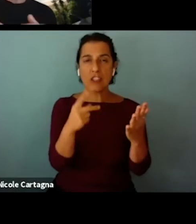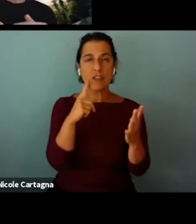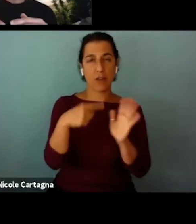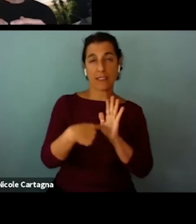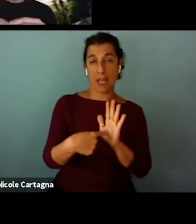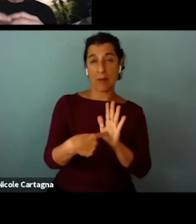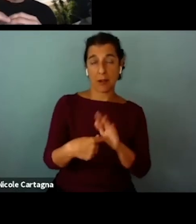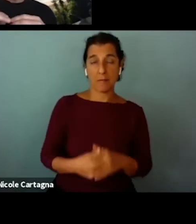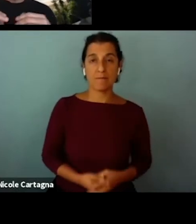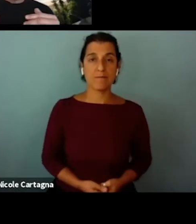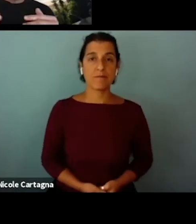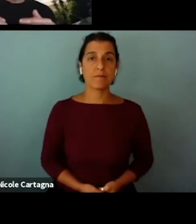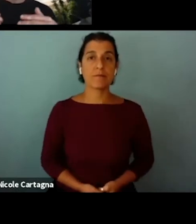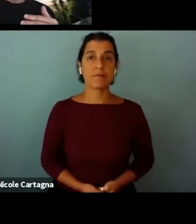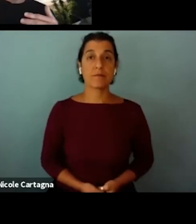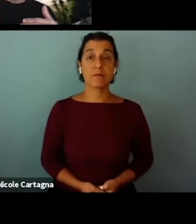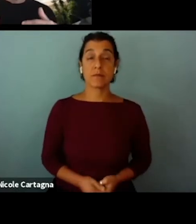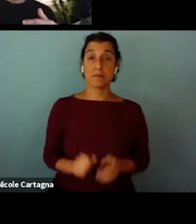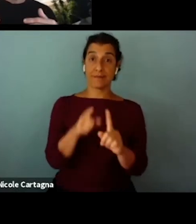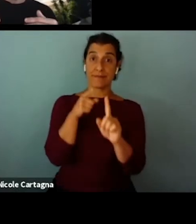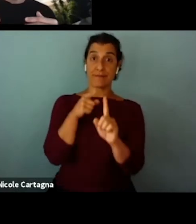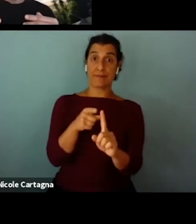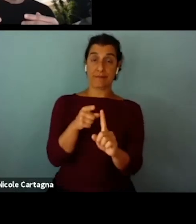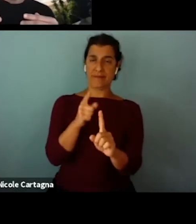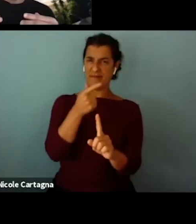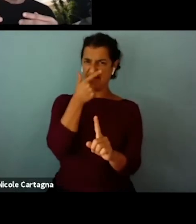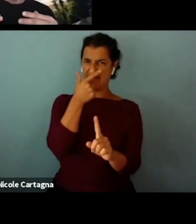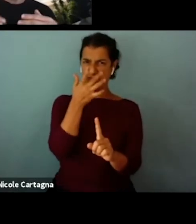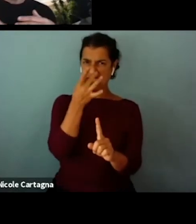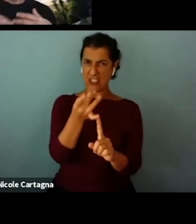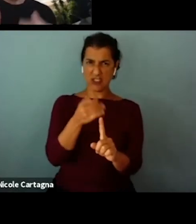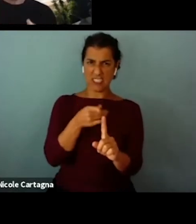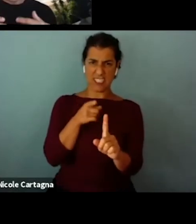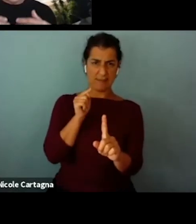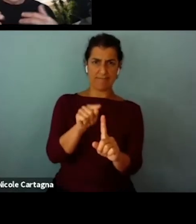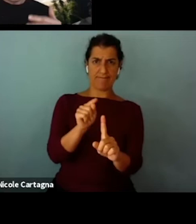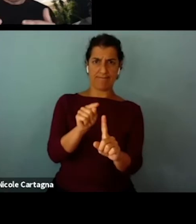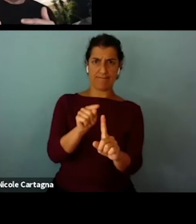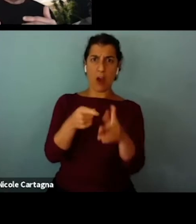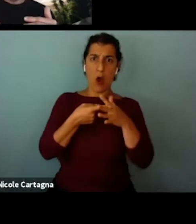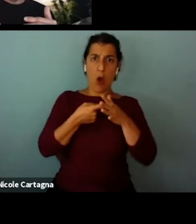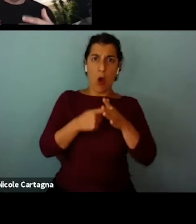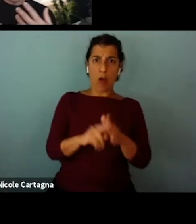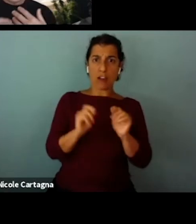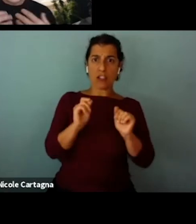and the key thing that we're really interested in is is the origins of cooperation like how do